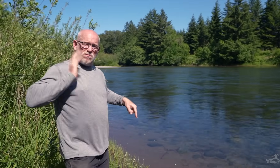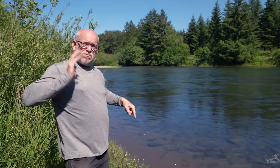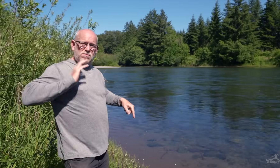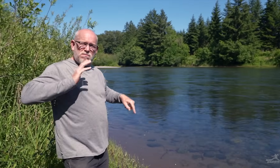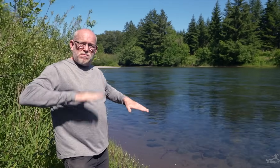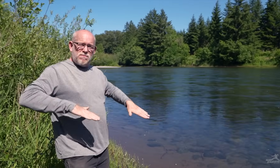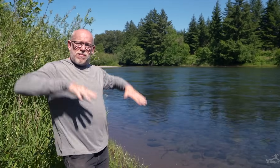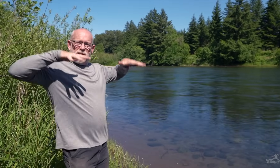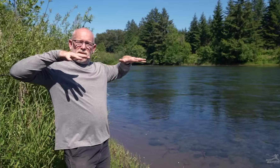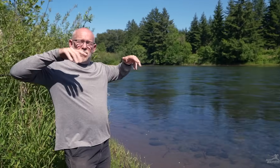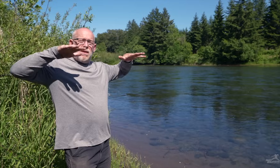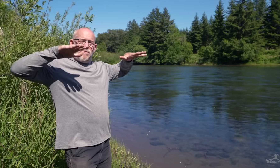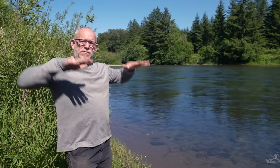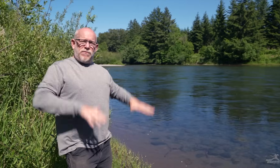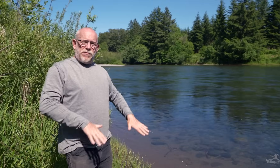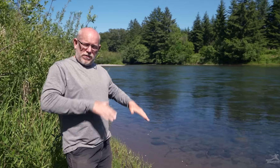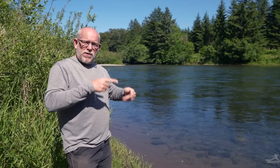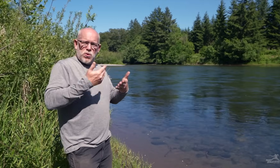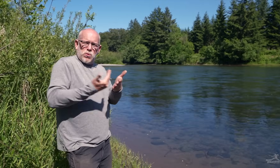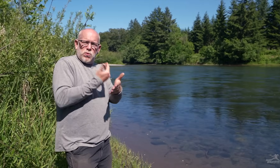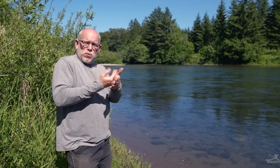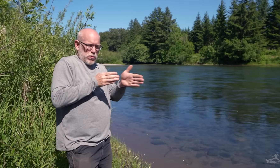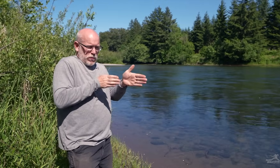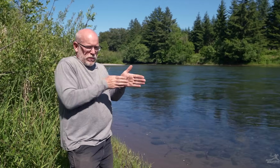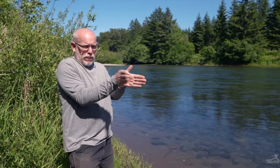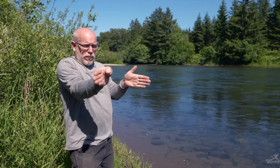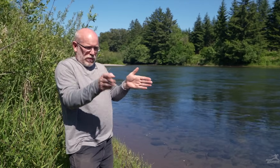Over time, the water went down — and that island appeared.